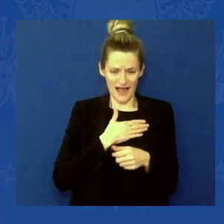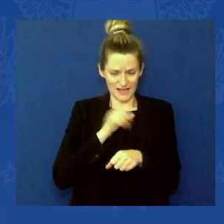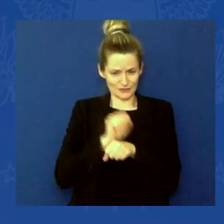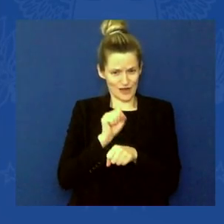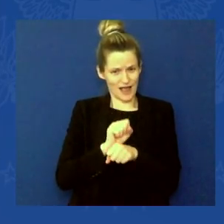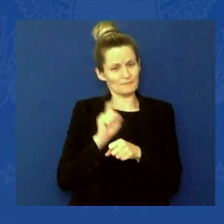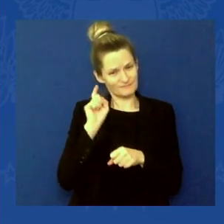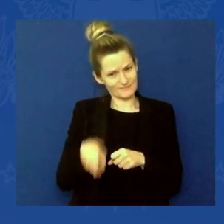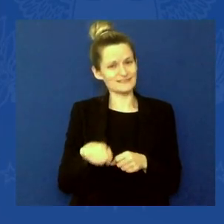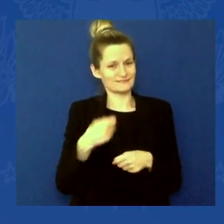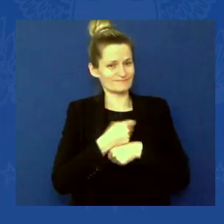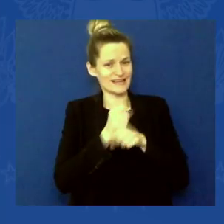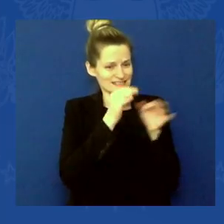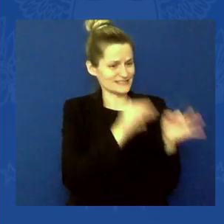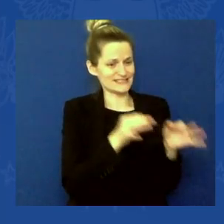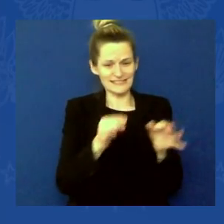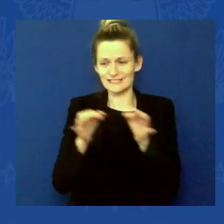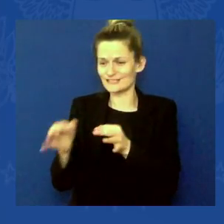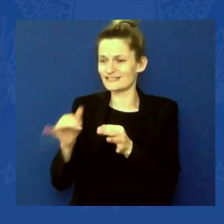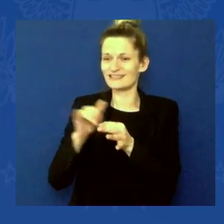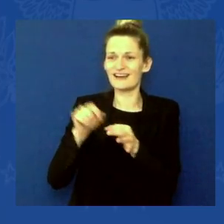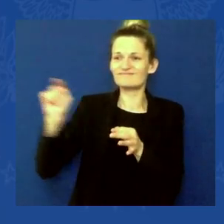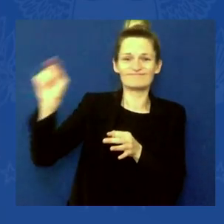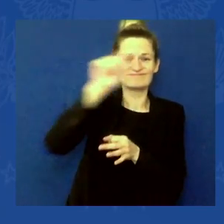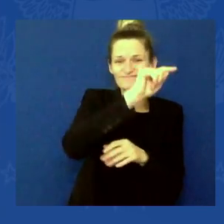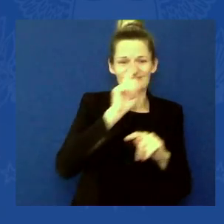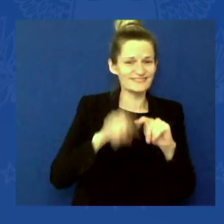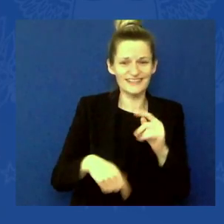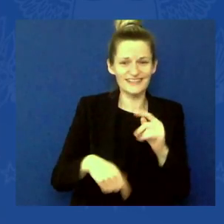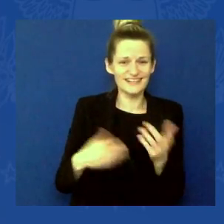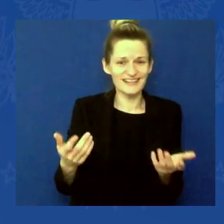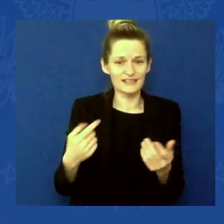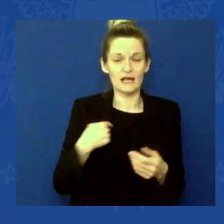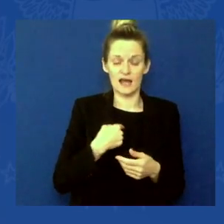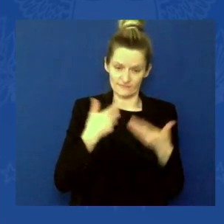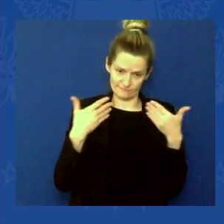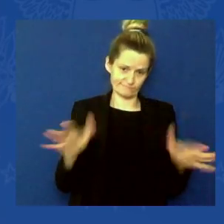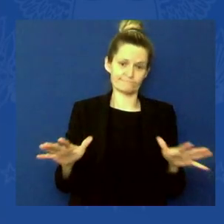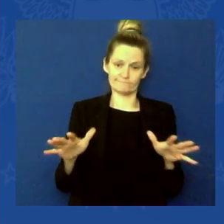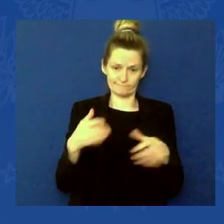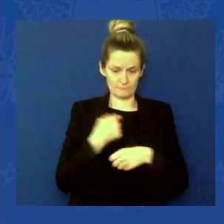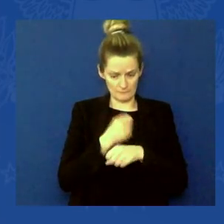I made them. I'm convinced I'm absolutely correct in not deciding to send more young women